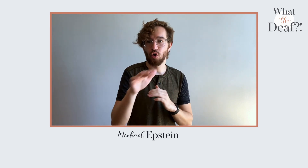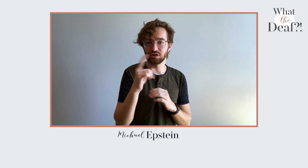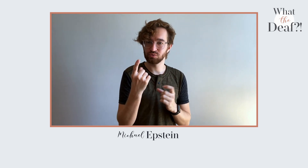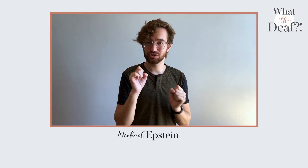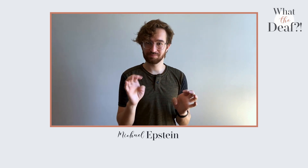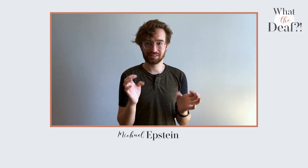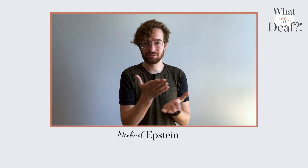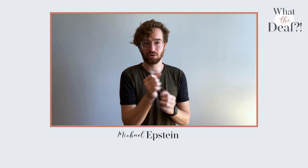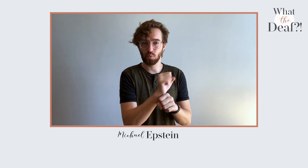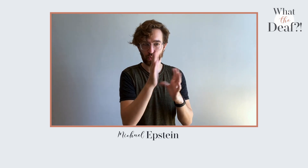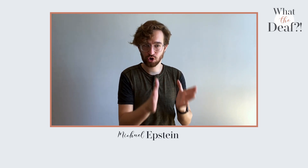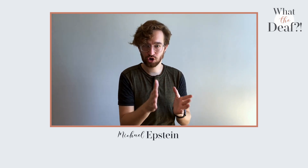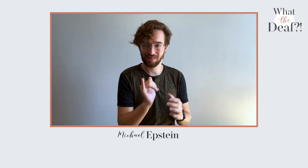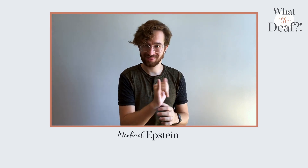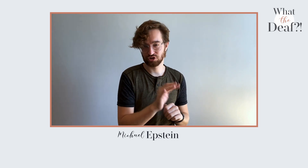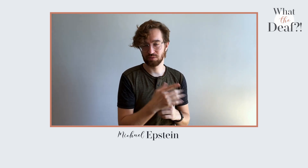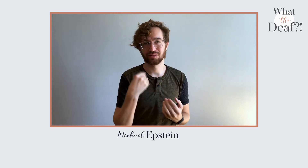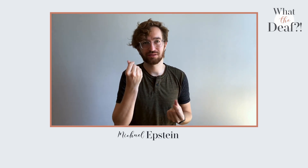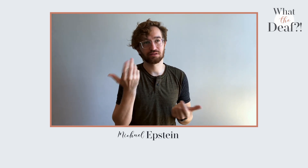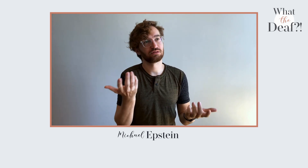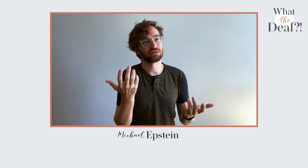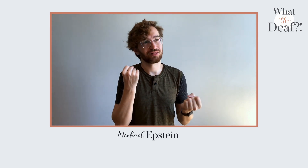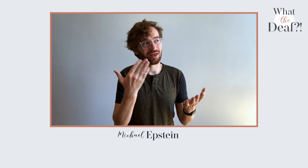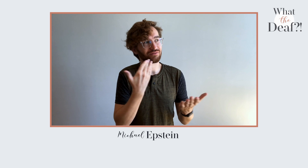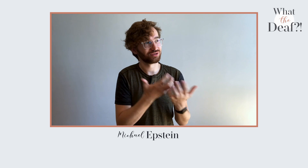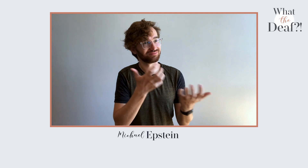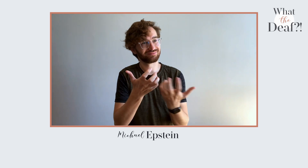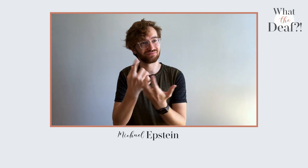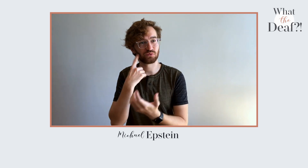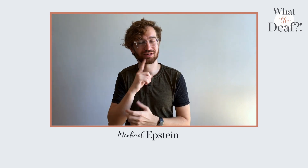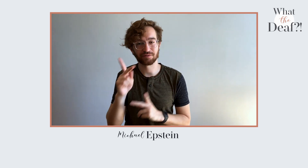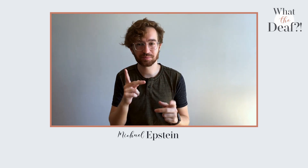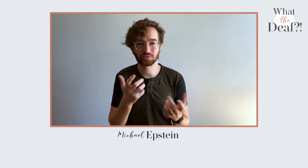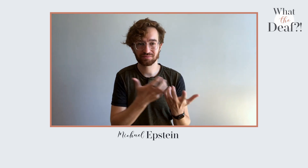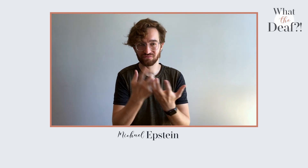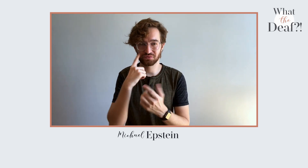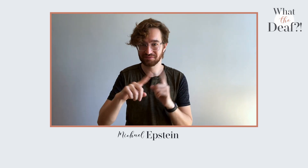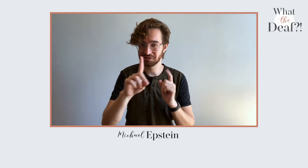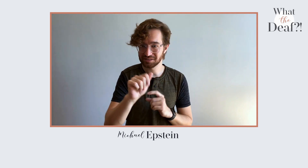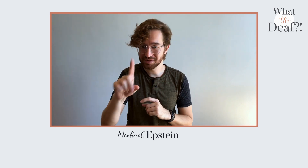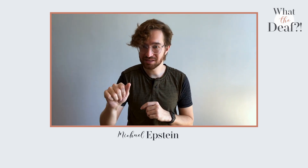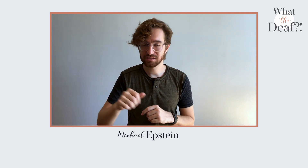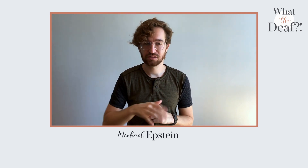you can just be who you are with your skill as a worker. And there's a lot of different jobs that could accommodate deaf people,